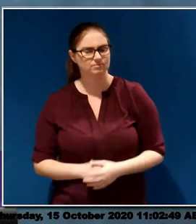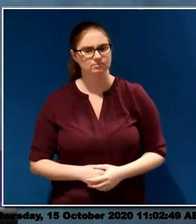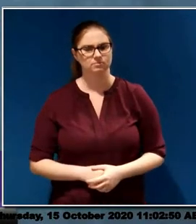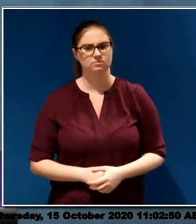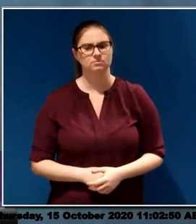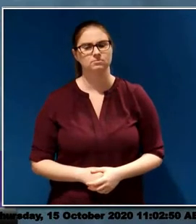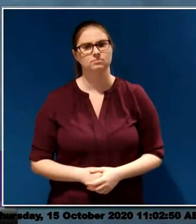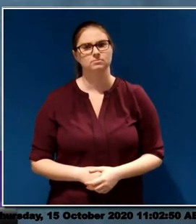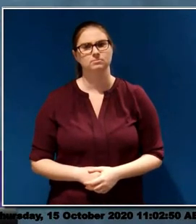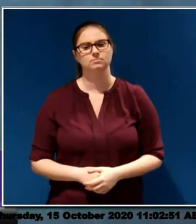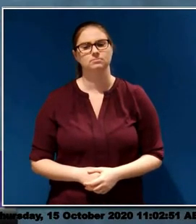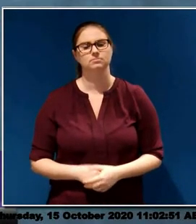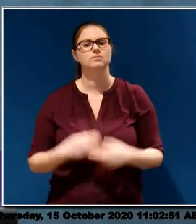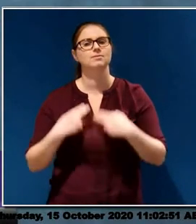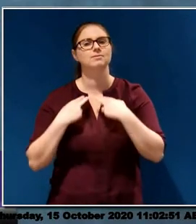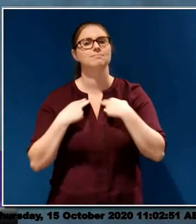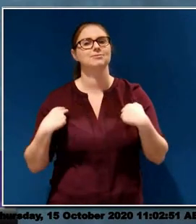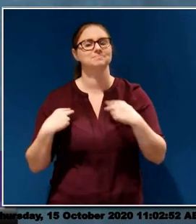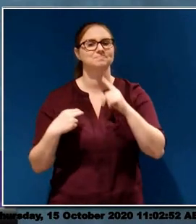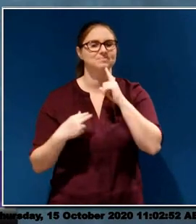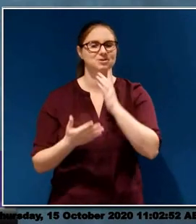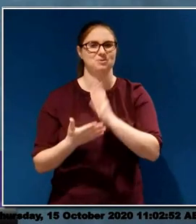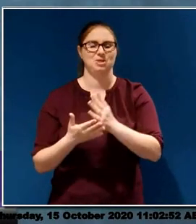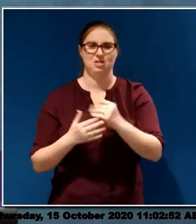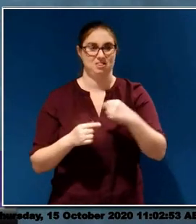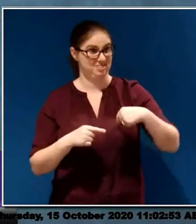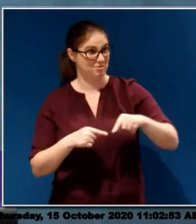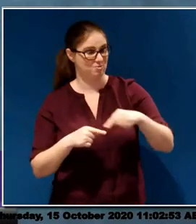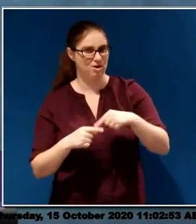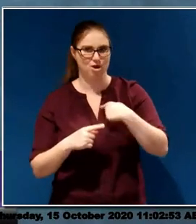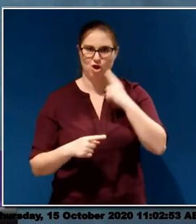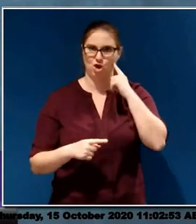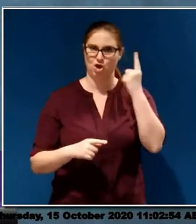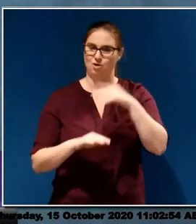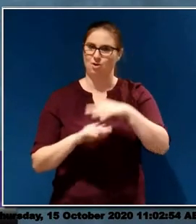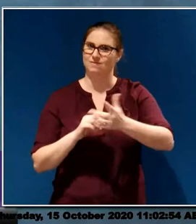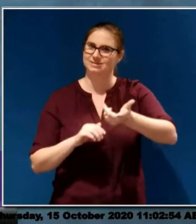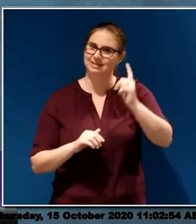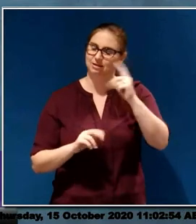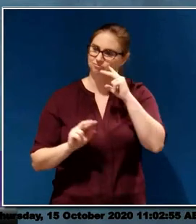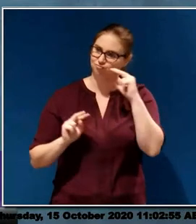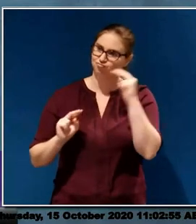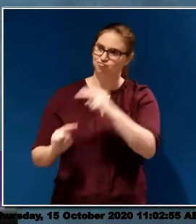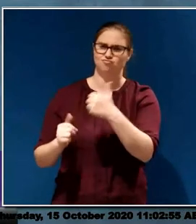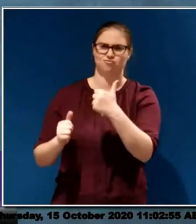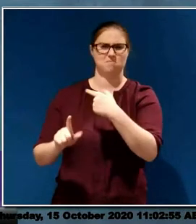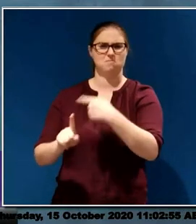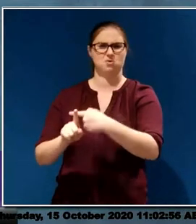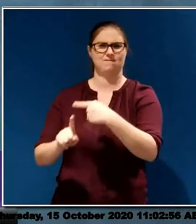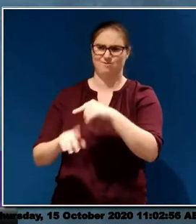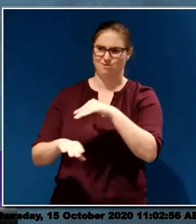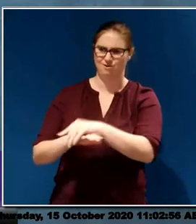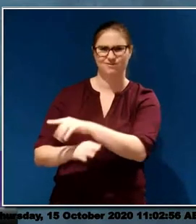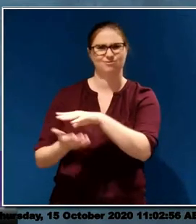viewing their students positively and seeing the best in them. Is that your experience of the difference between those two schools?